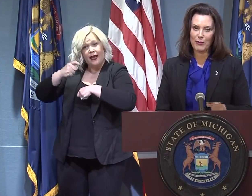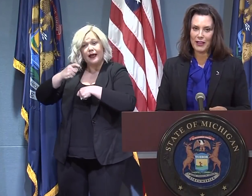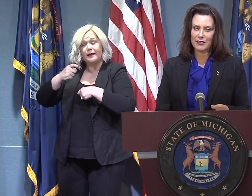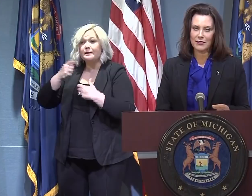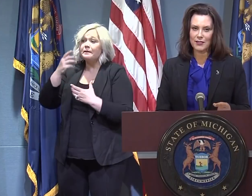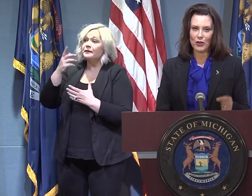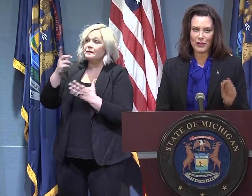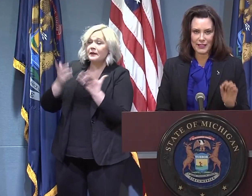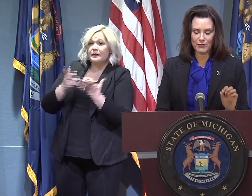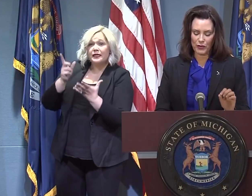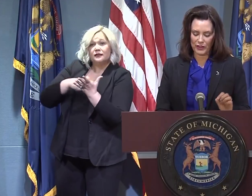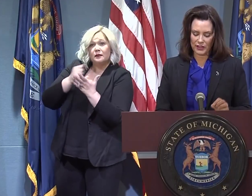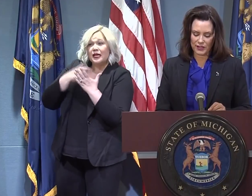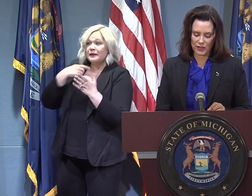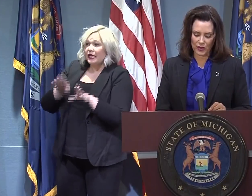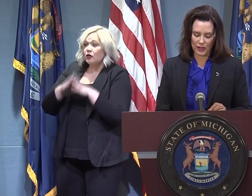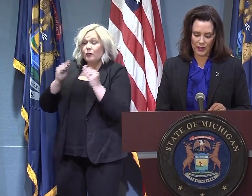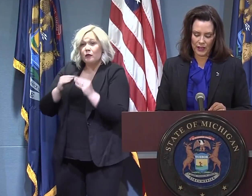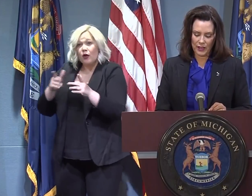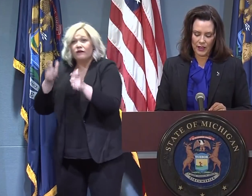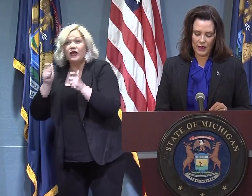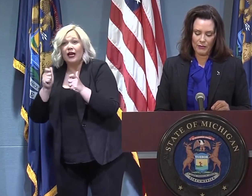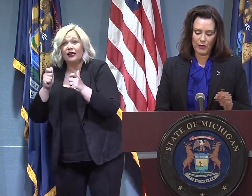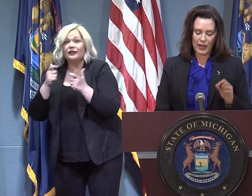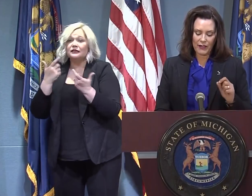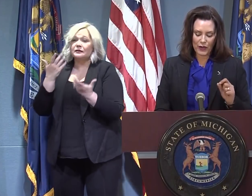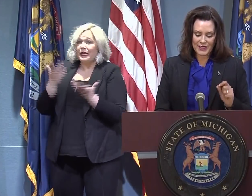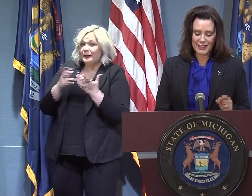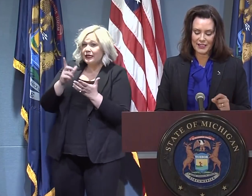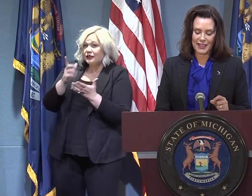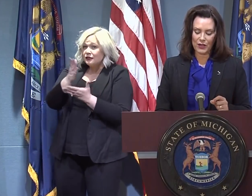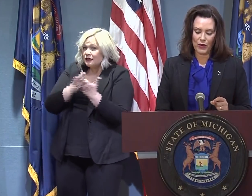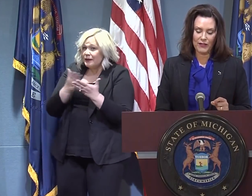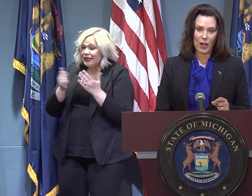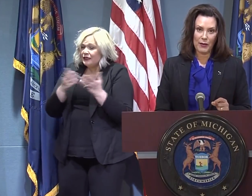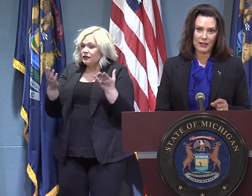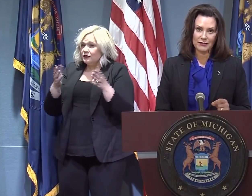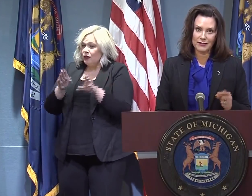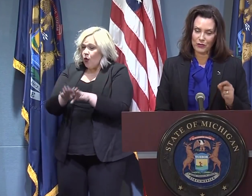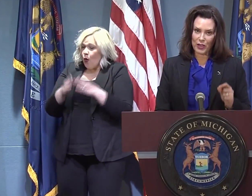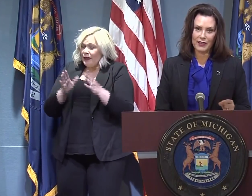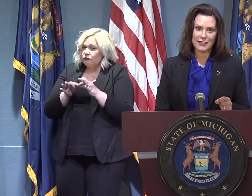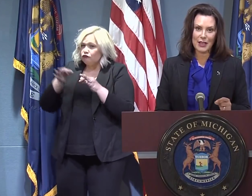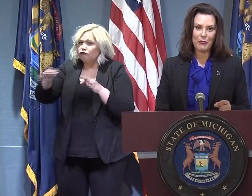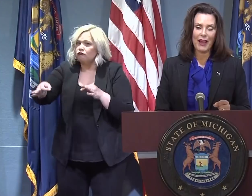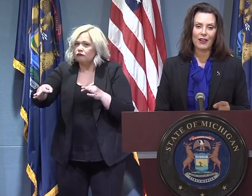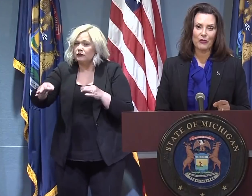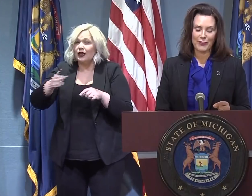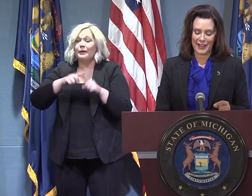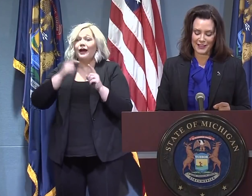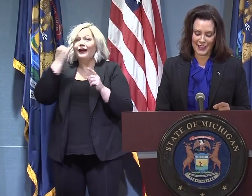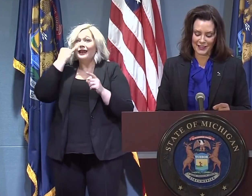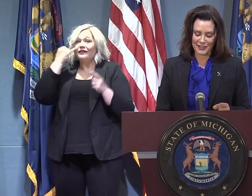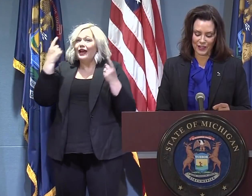TYPE LINE. WE WILL KEEP YOU INFORMED THERE. MAY BE INSTANCES WHERE WE CAN MOVE FASTER AND AREAS WE MAY